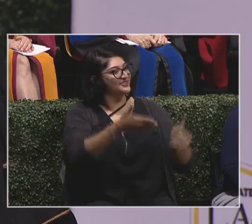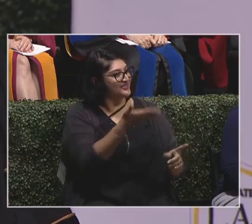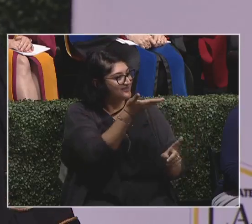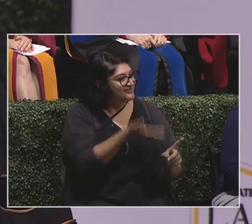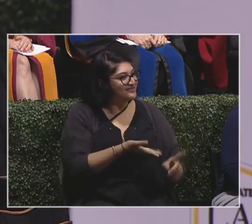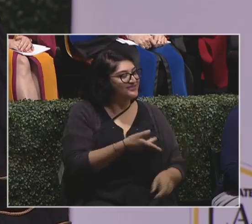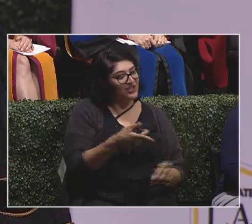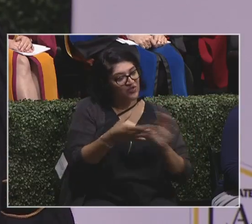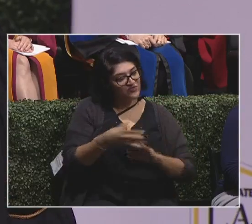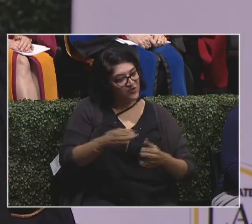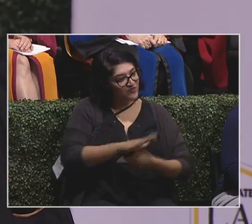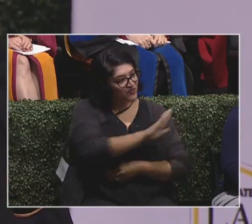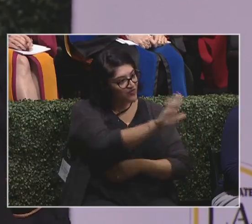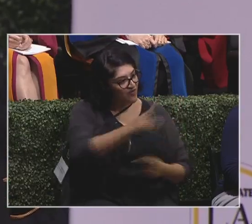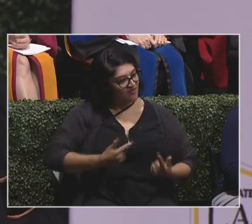VERY MUCH FOR MAKING THIS DAY POSSIBLE.